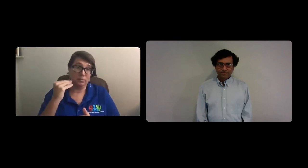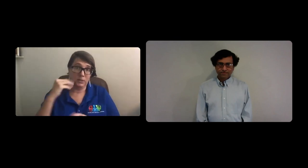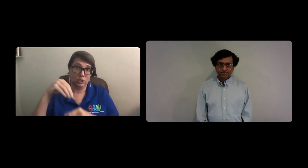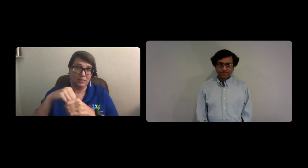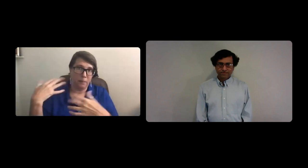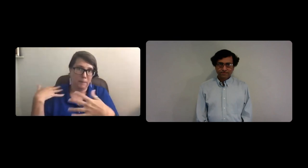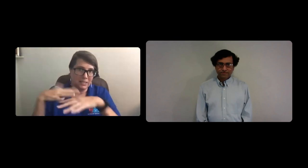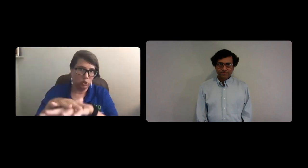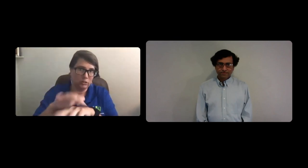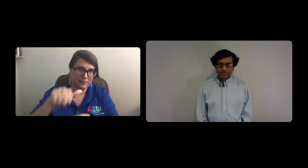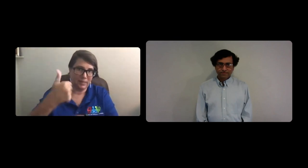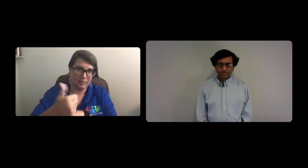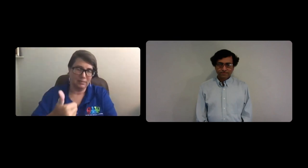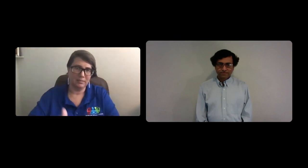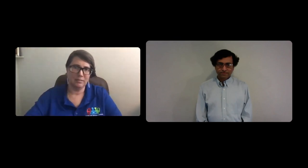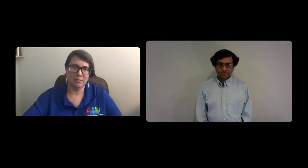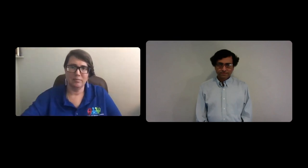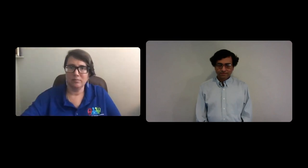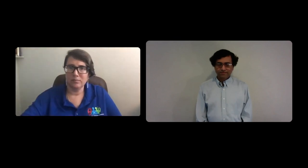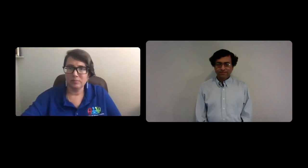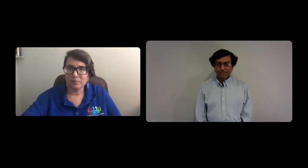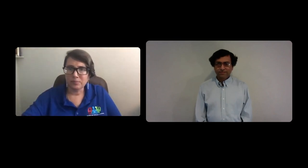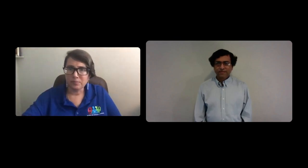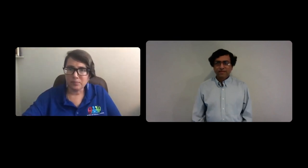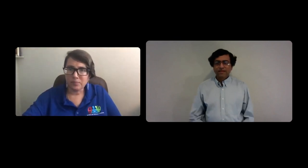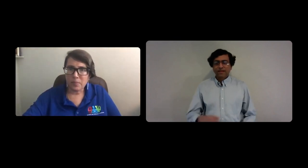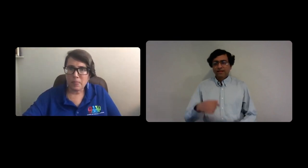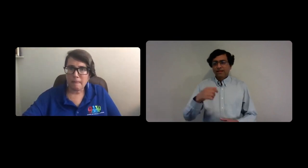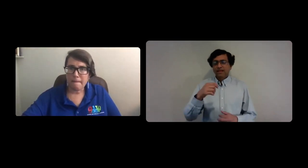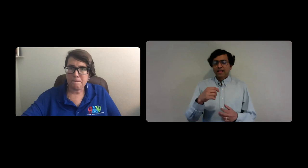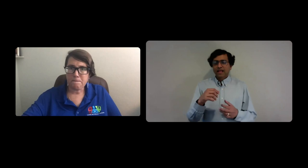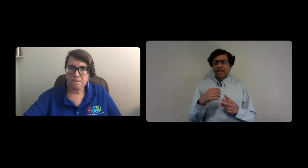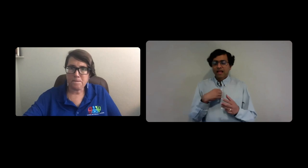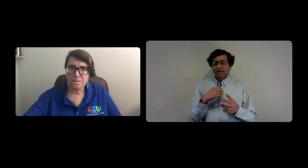hard-of-hearing students viewing experience in a mainstream setting?